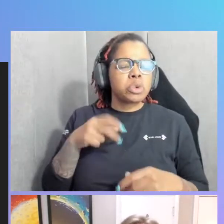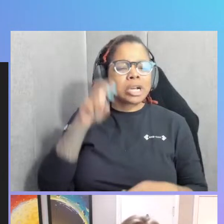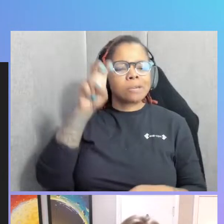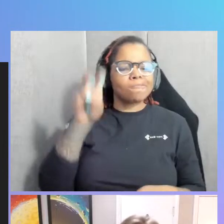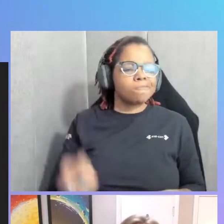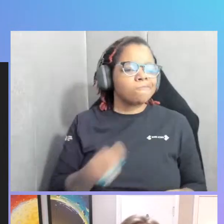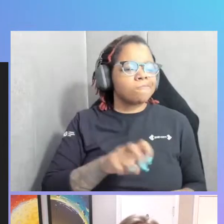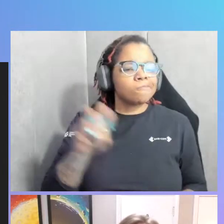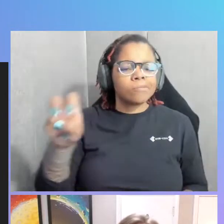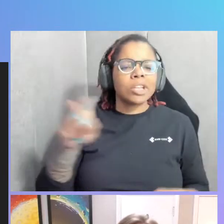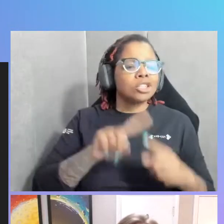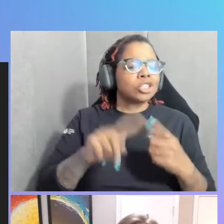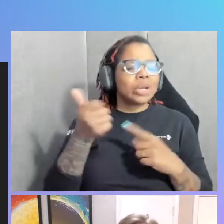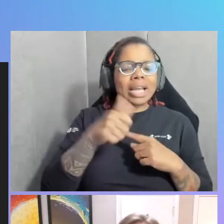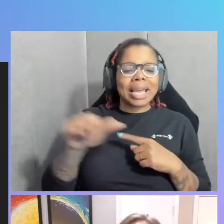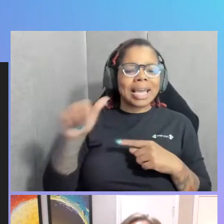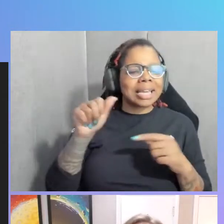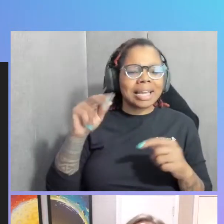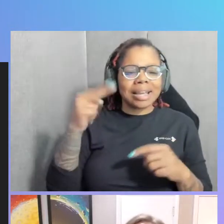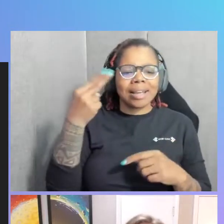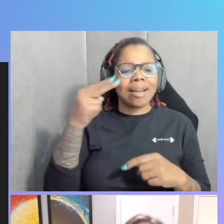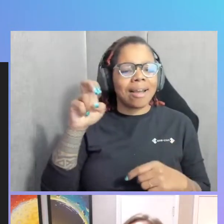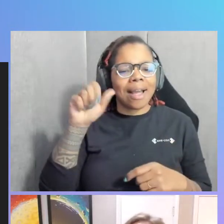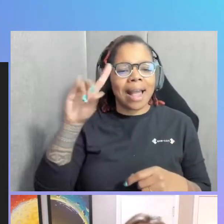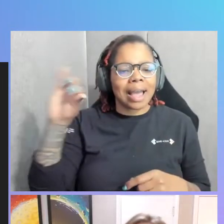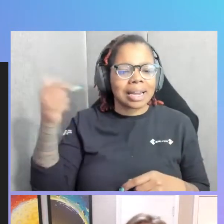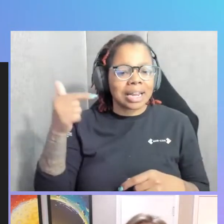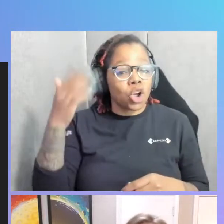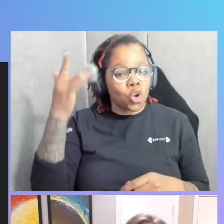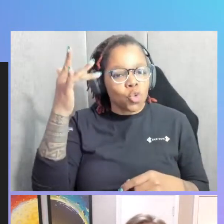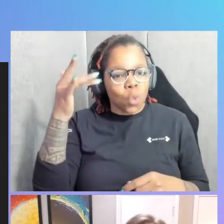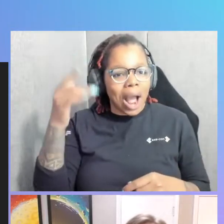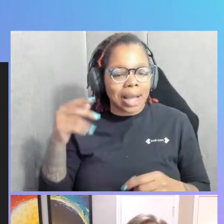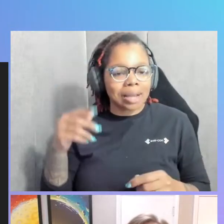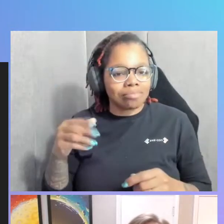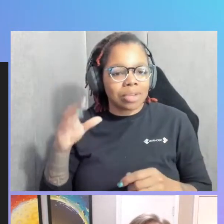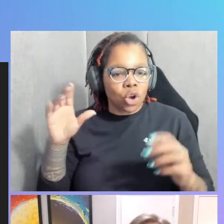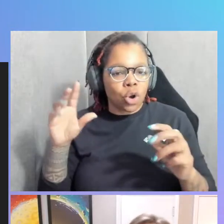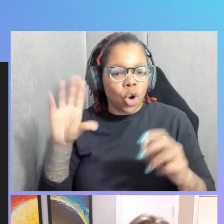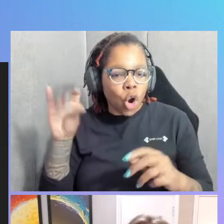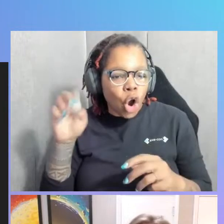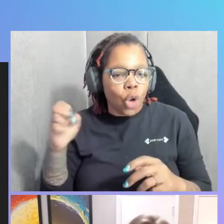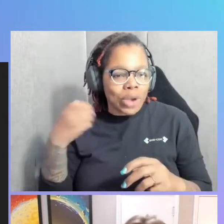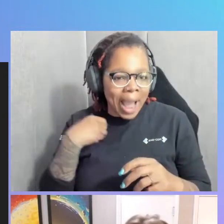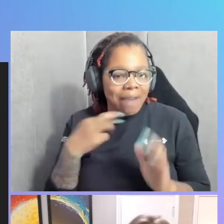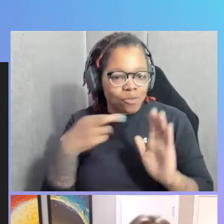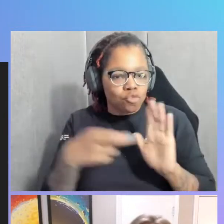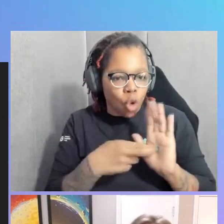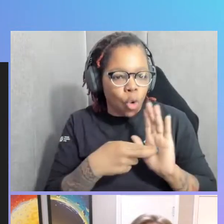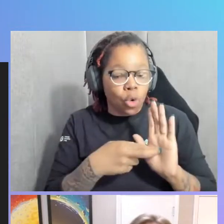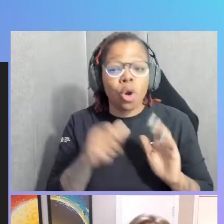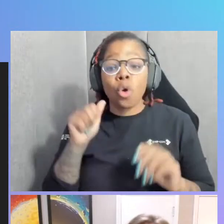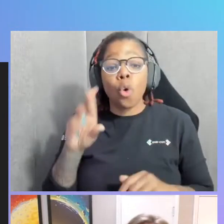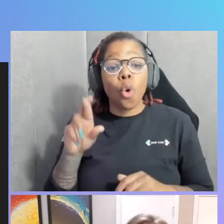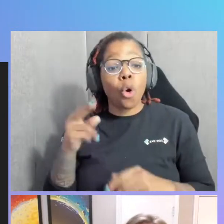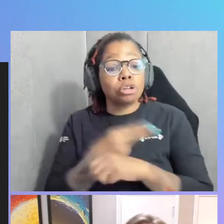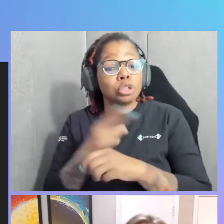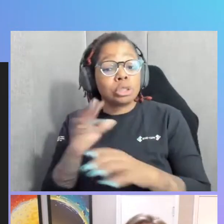directly to any of these headings because they were coded with heading roles or users can